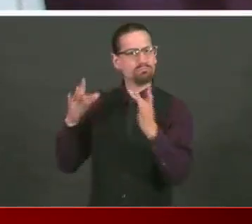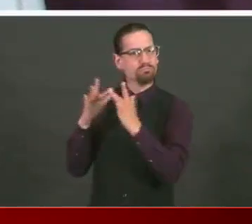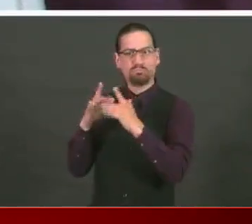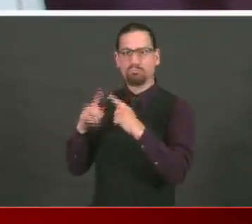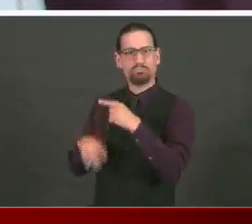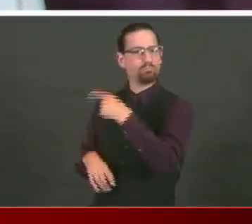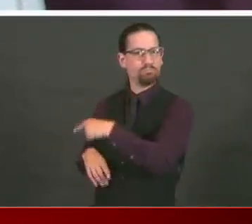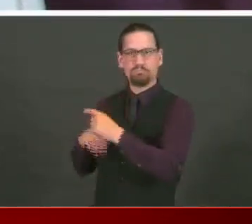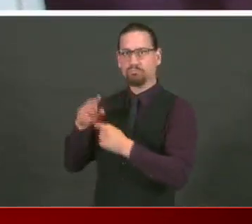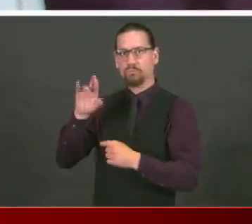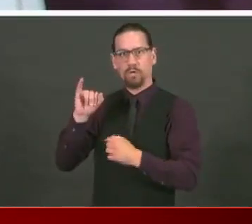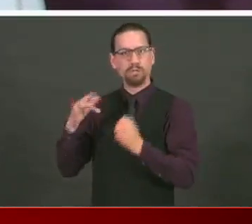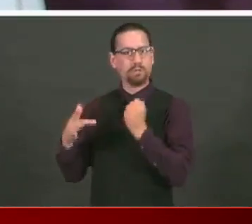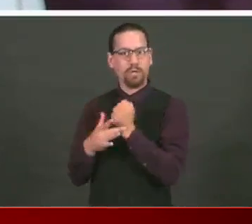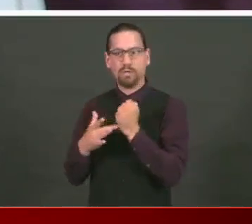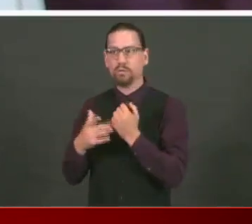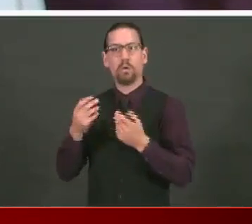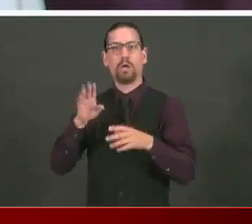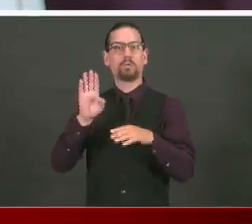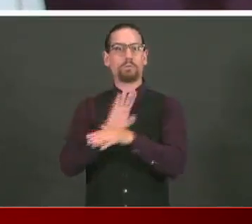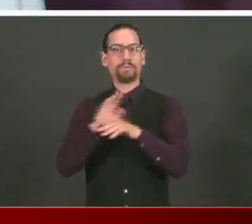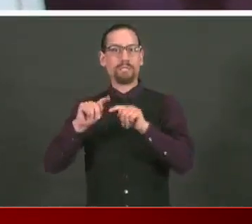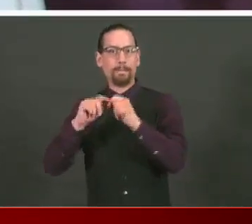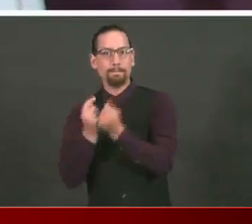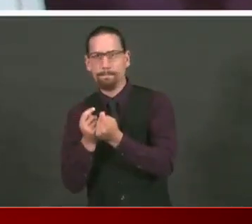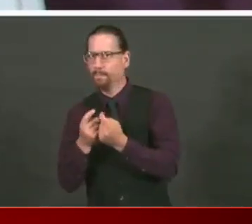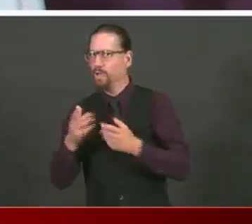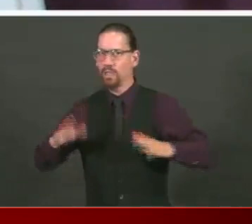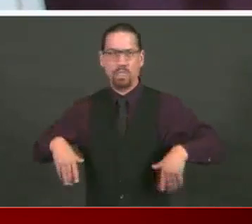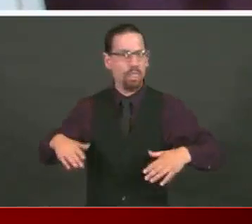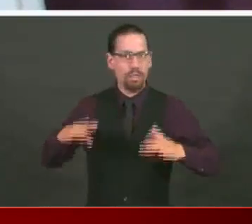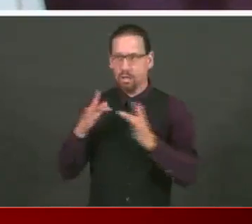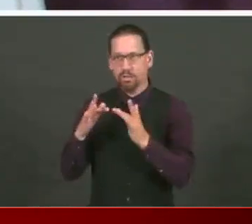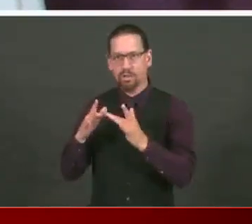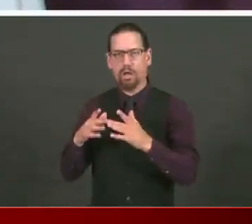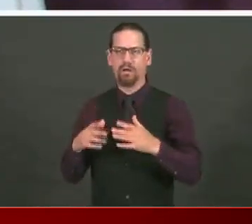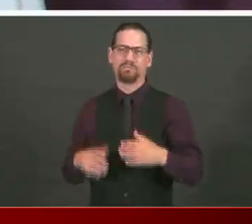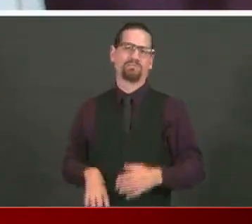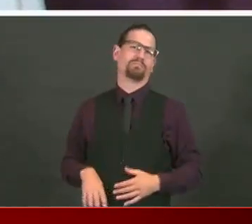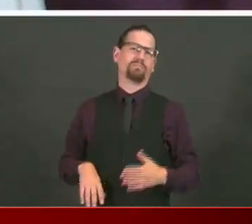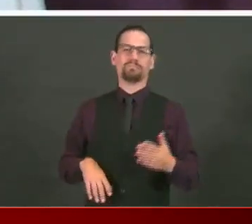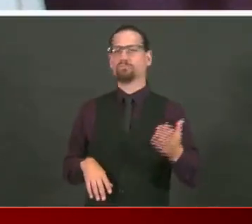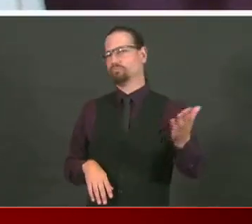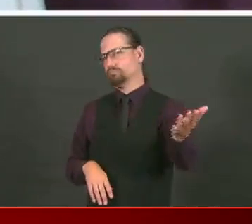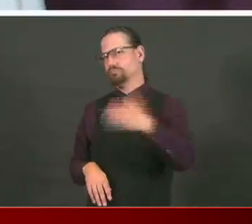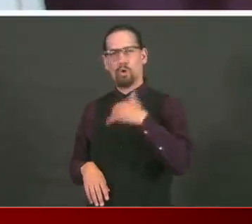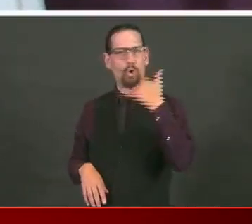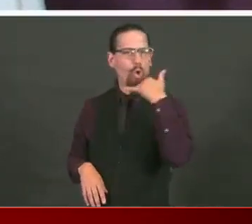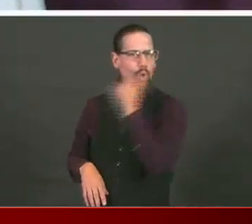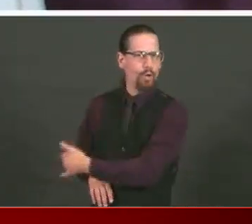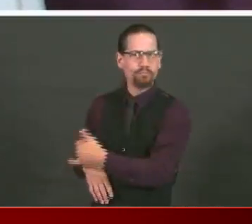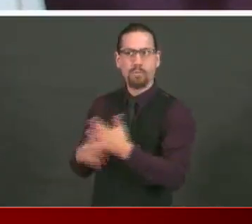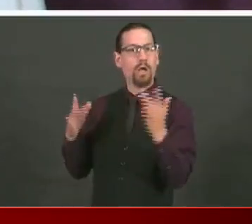IF YOU HAVE NOT TALKED TO THE TECH COLLECTIVE OR COMMERCE ABOUT YOUR OUTBREAK IN AN TESTING PLAN, WE NEED YOU TO DO